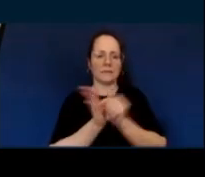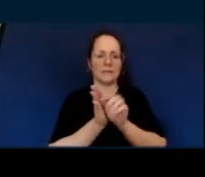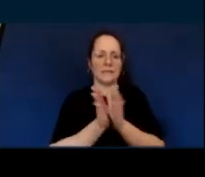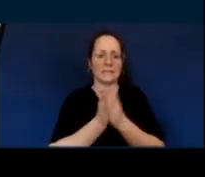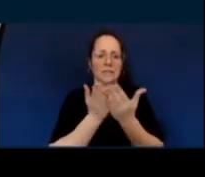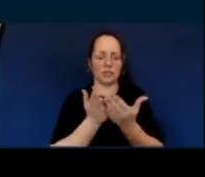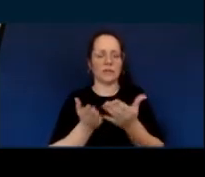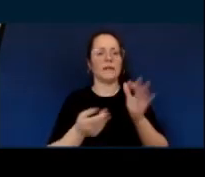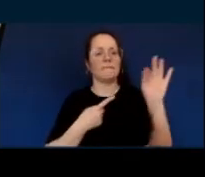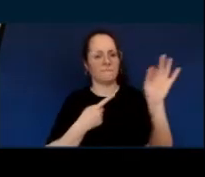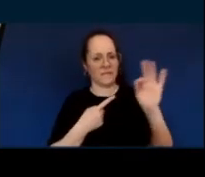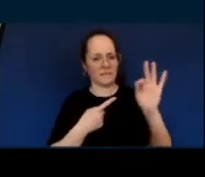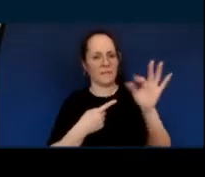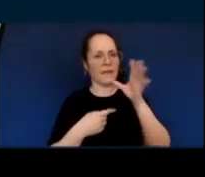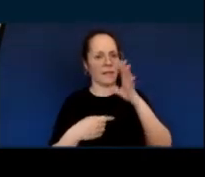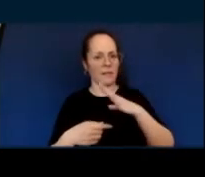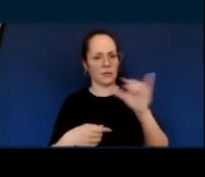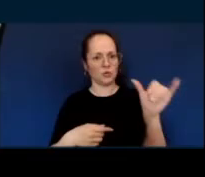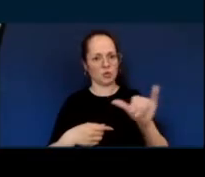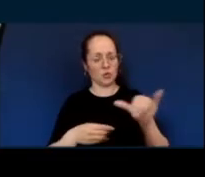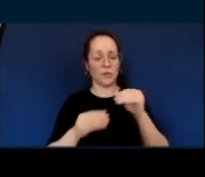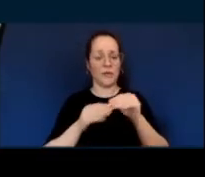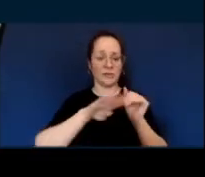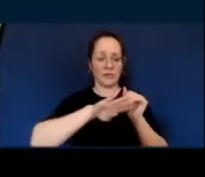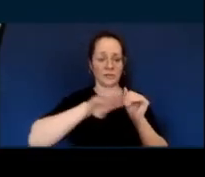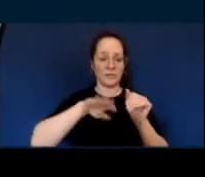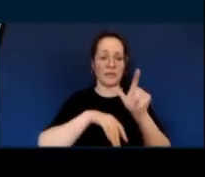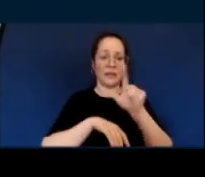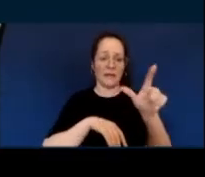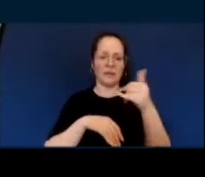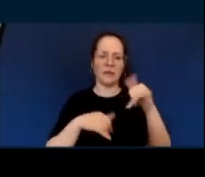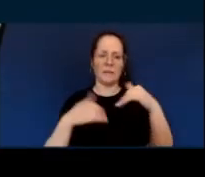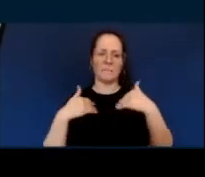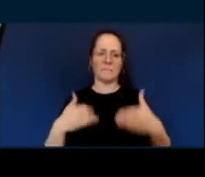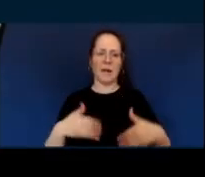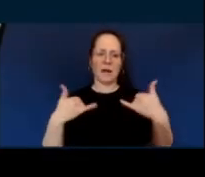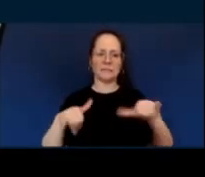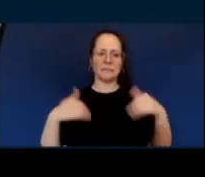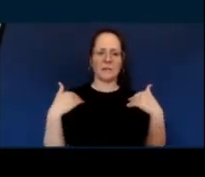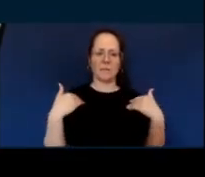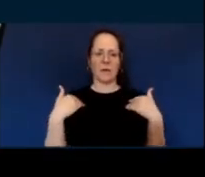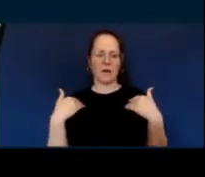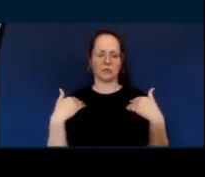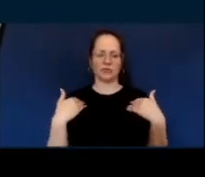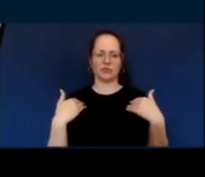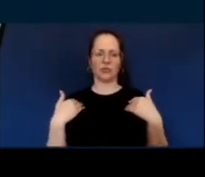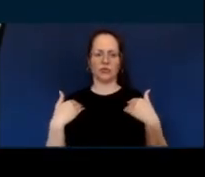THE BODY IS IN THE POSTURE CALLING AN ILIAC IMAGES THAT